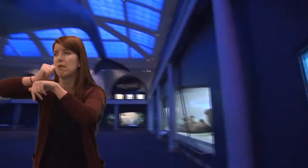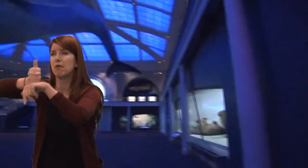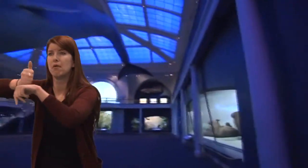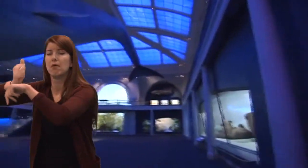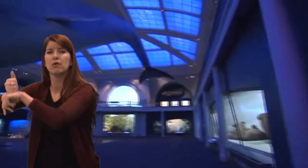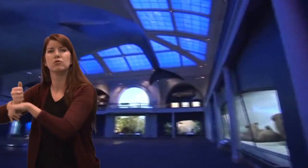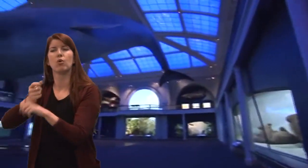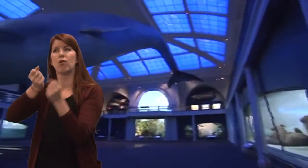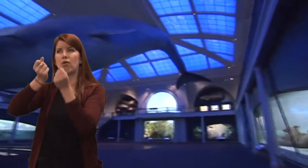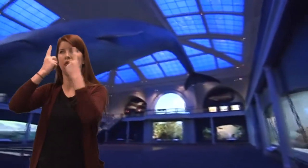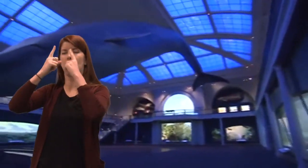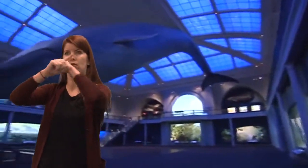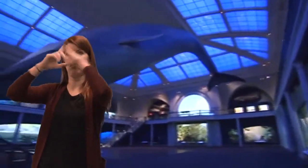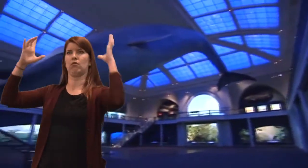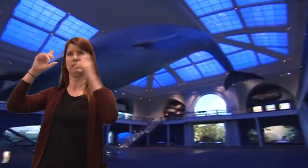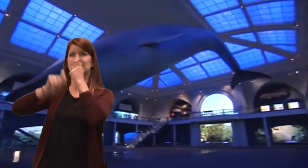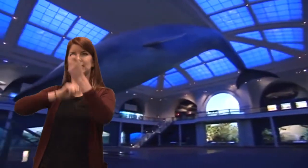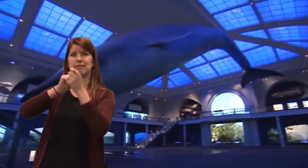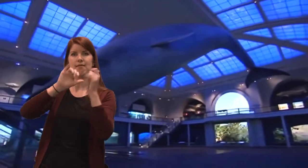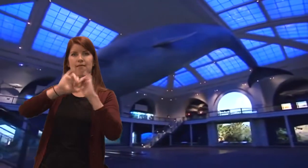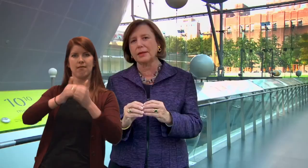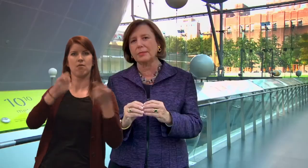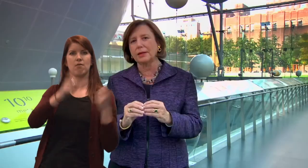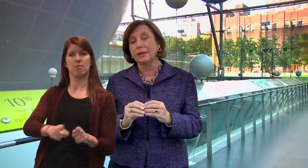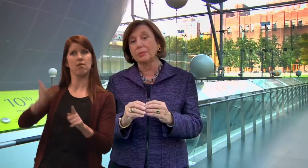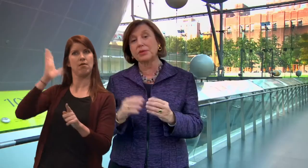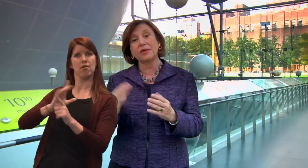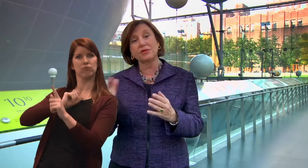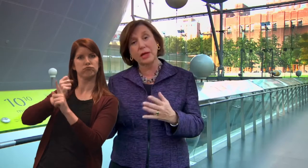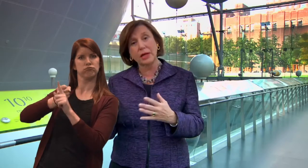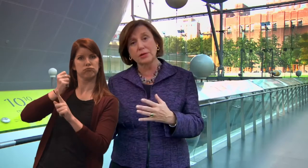as they were at a particular moment in time, but they've changed.